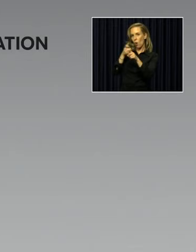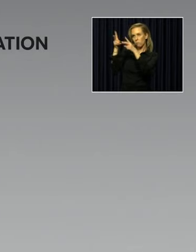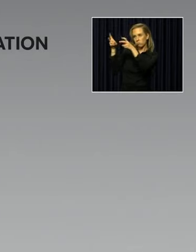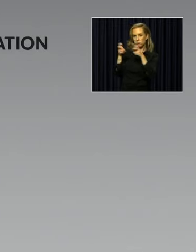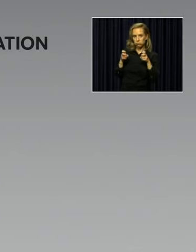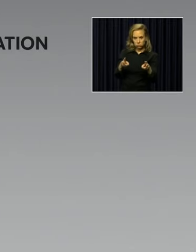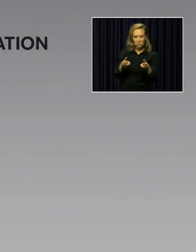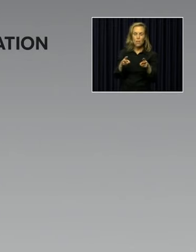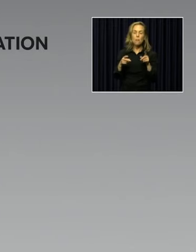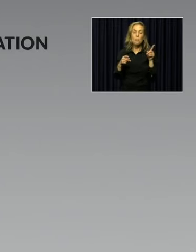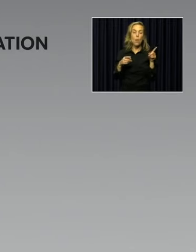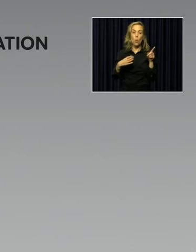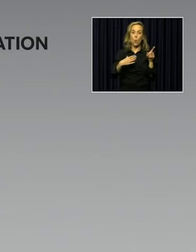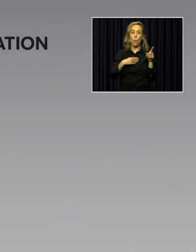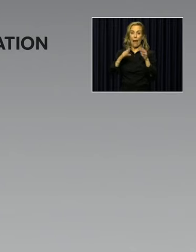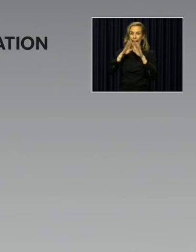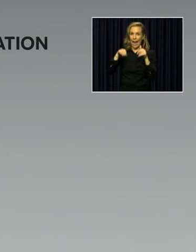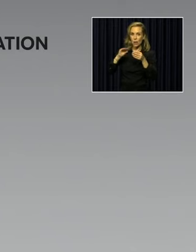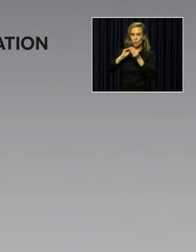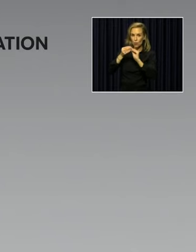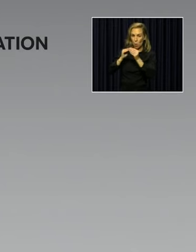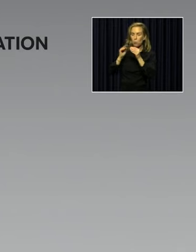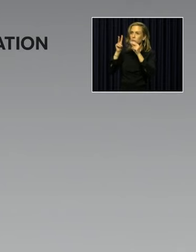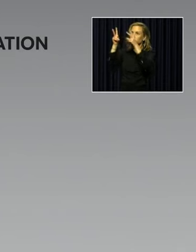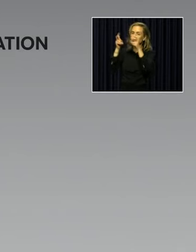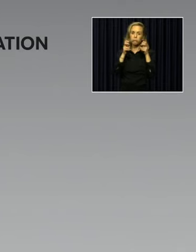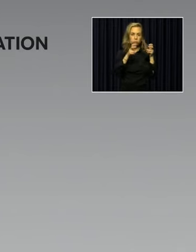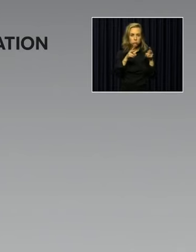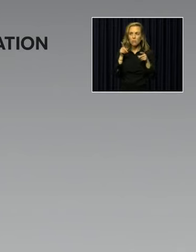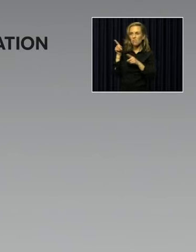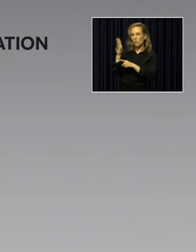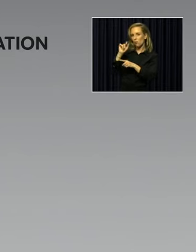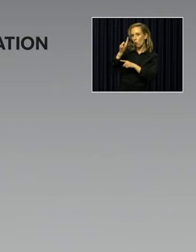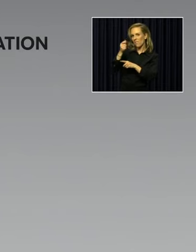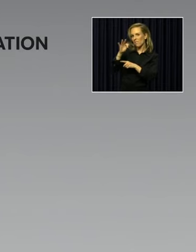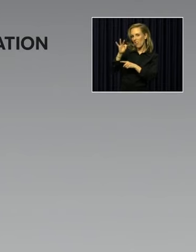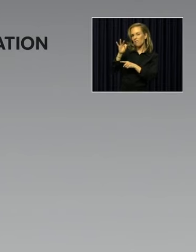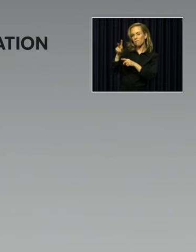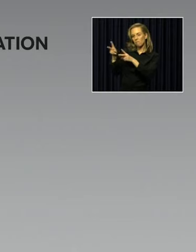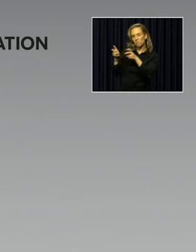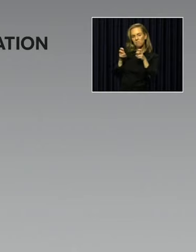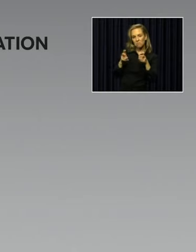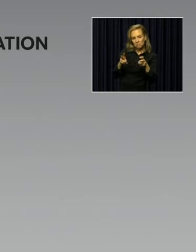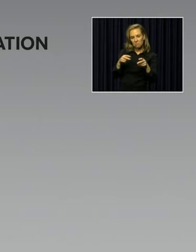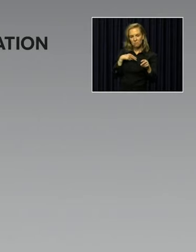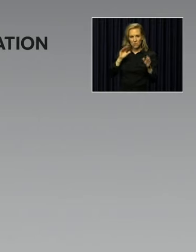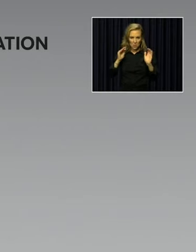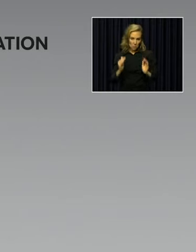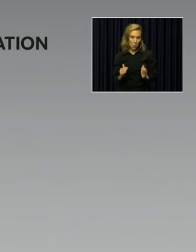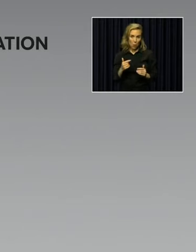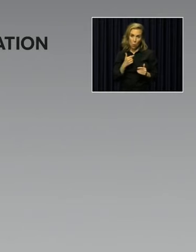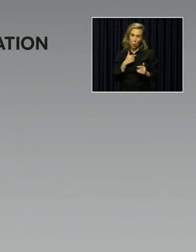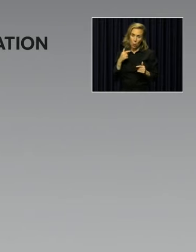REALLY MATTER. THAT'S THE DIFFERENCE BETWEEN POOR COMPLIANCE AND STRICT